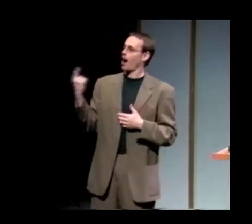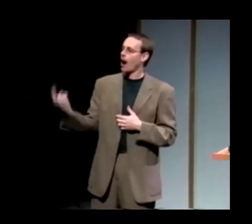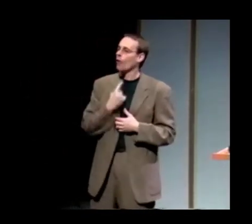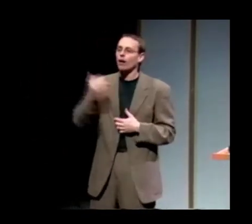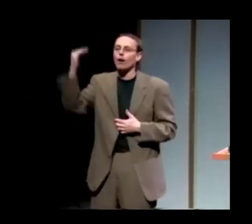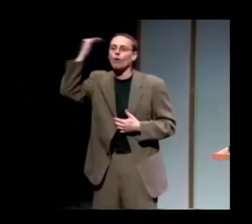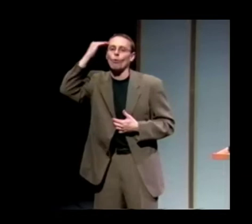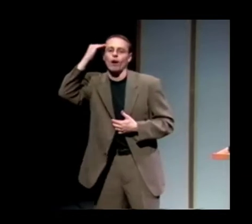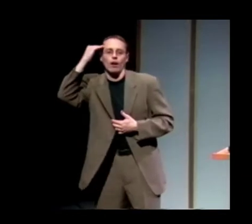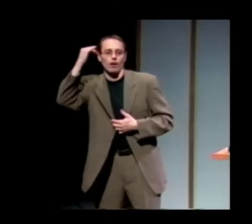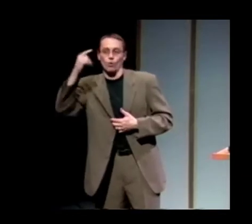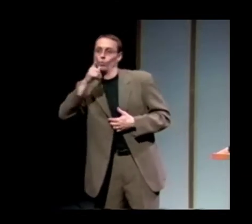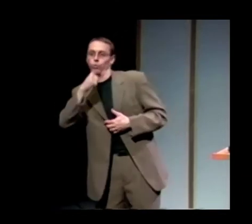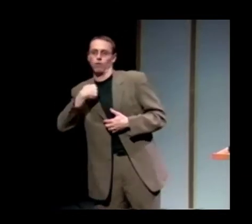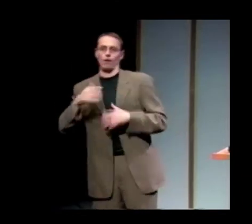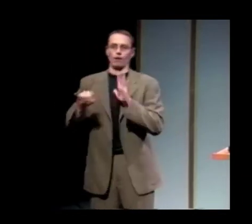AND IT REALLY AFFECTED MY LIFE SINCE THEN.